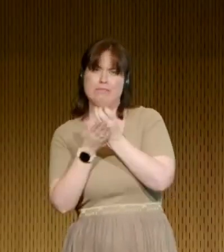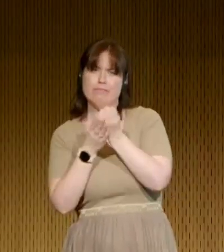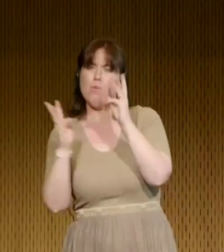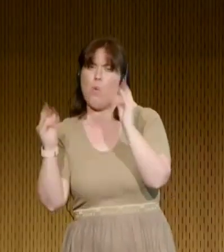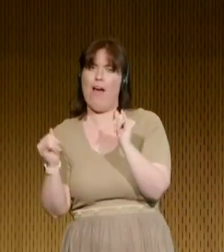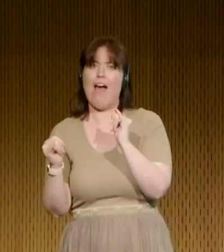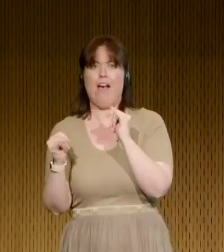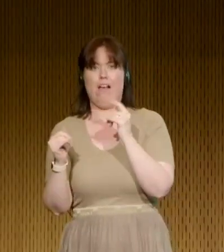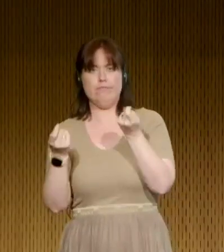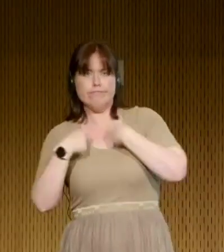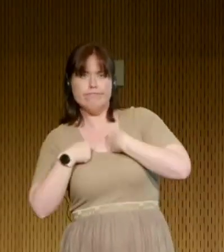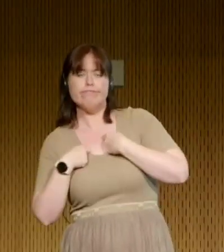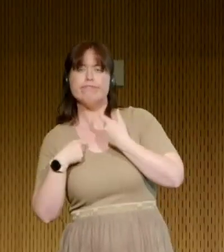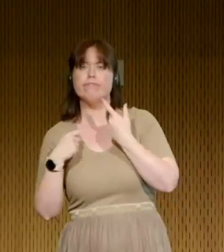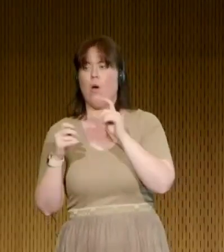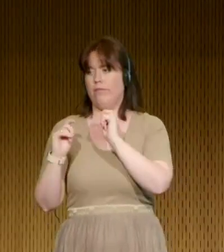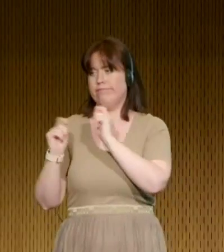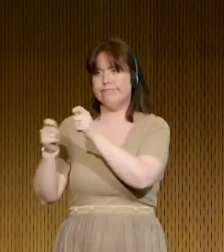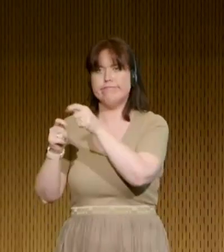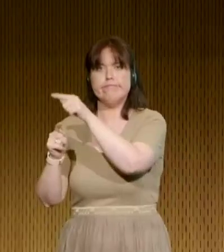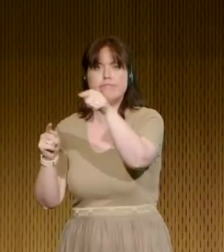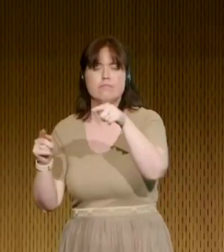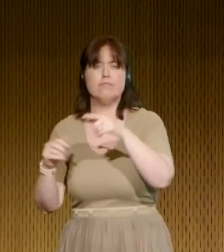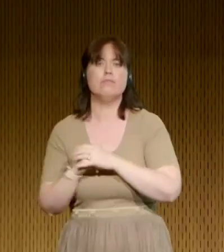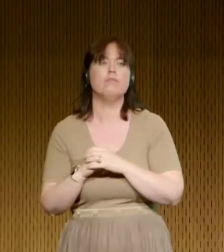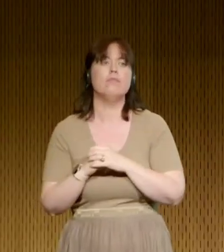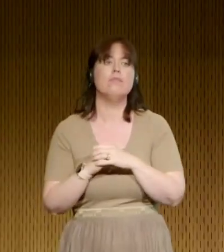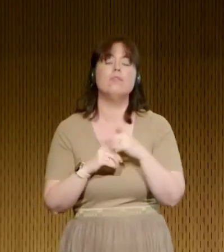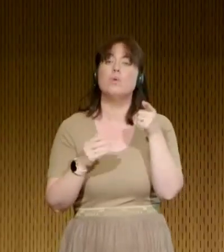themselves and marks that they give their peers. (Jennifer): So do you have a formative then